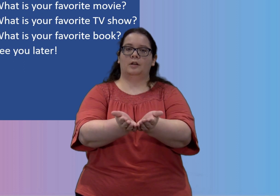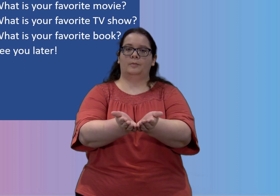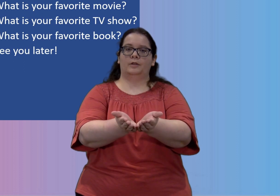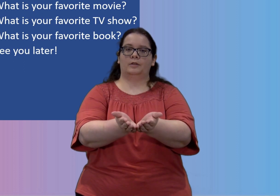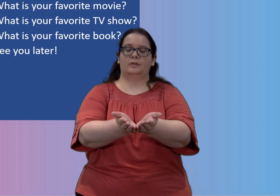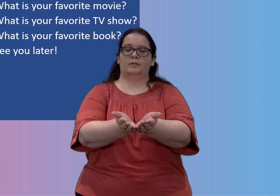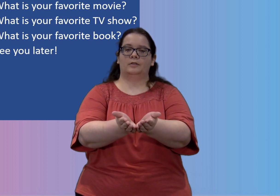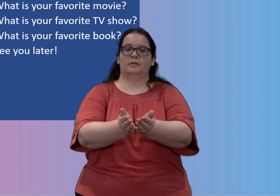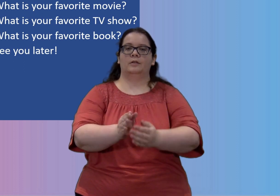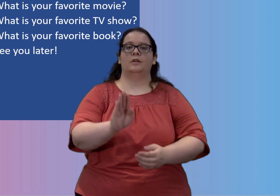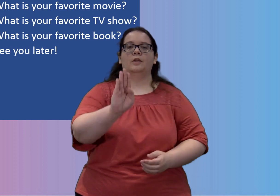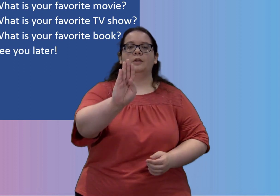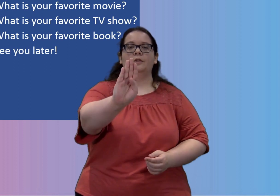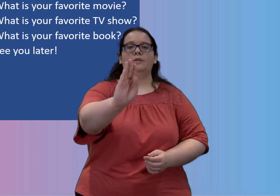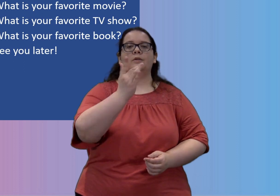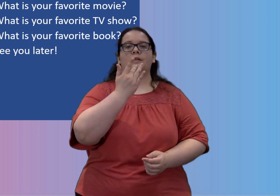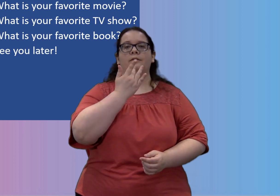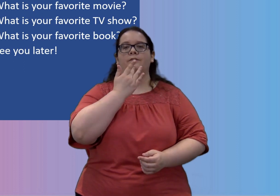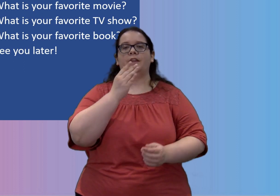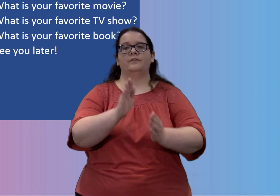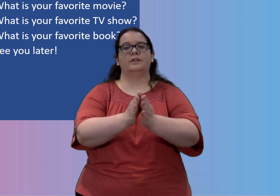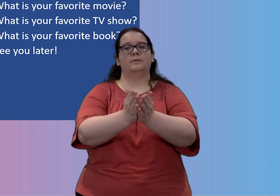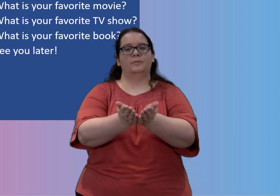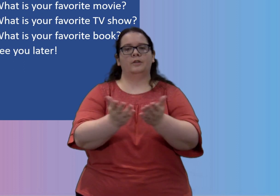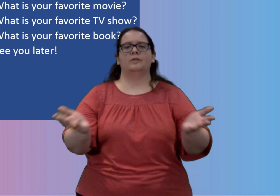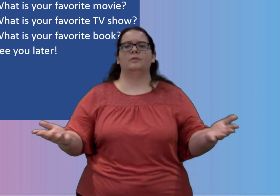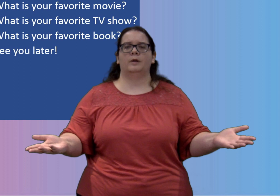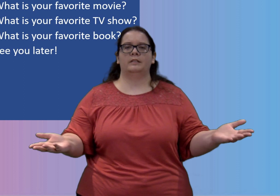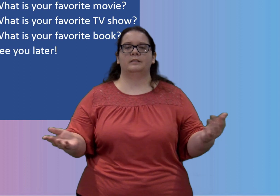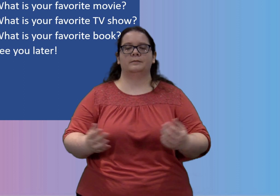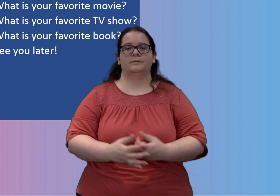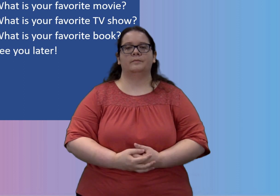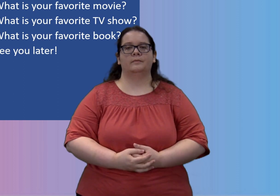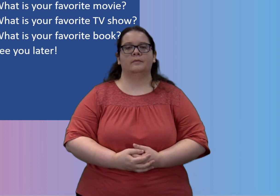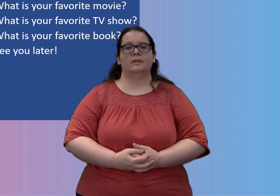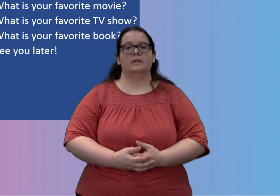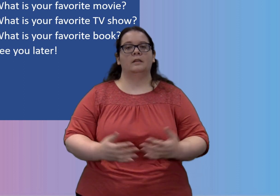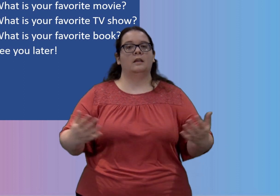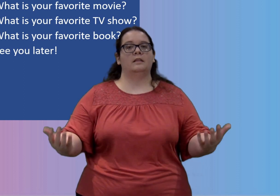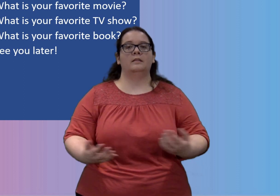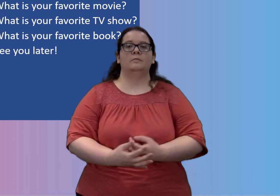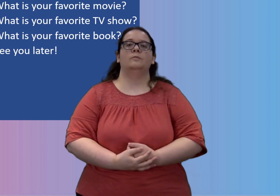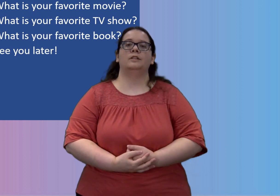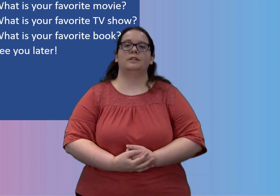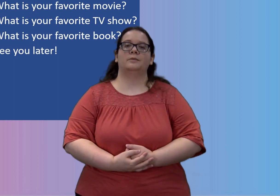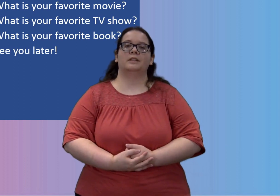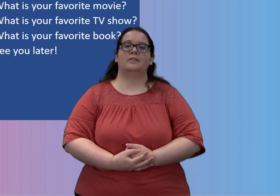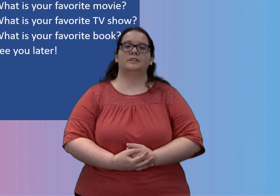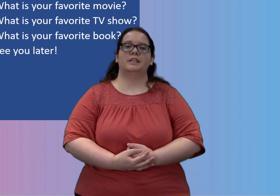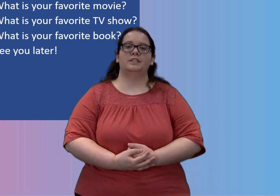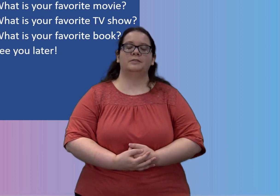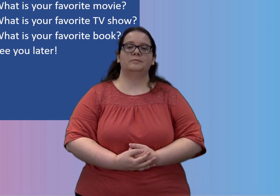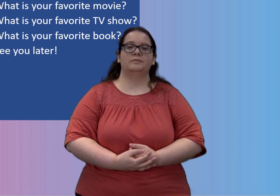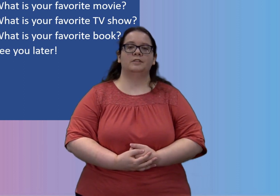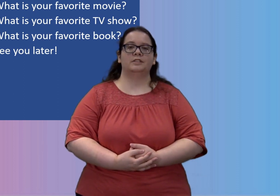a book. Your favorite book what? And then when you're done with the conversation you can just